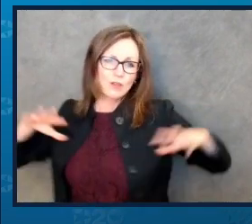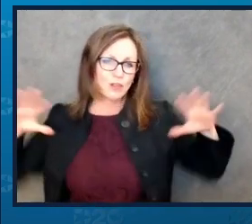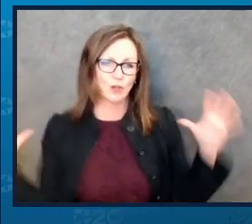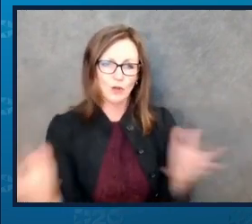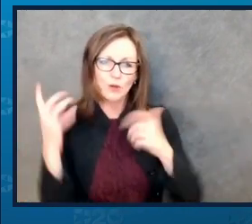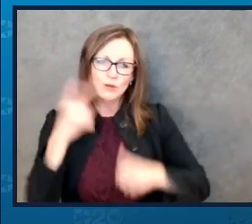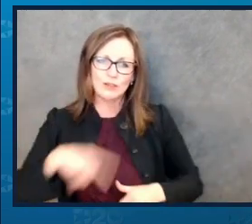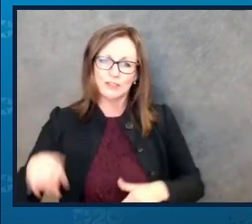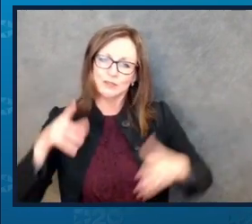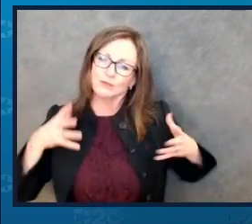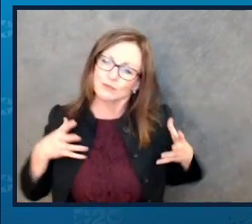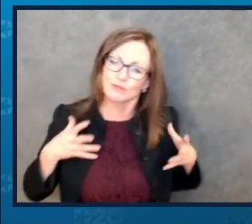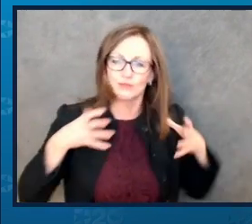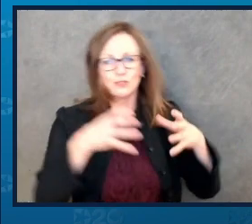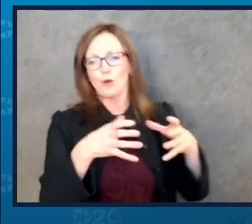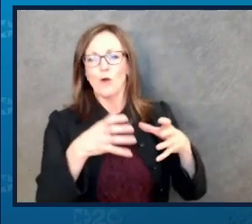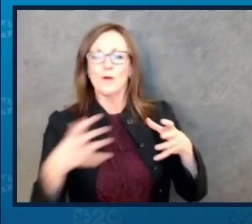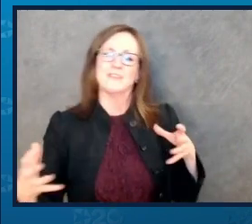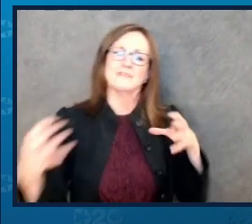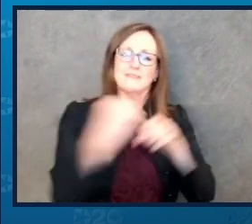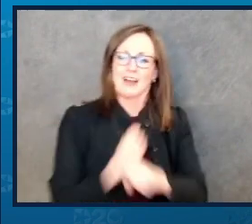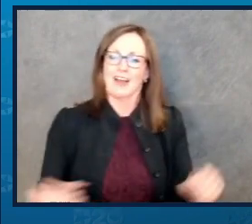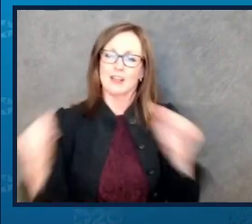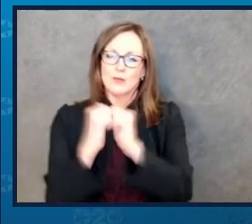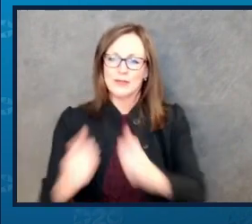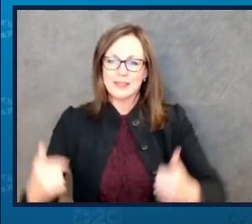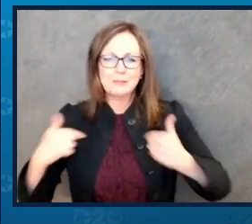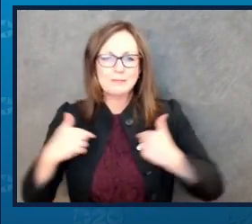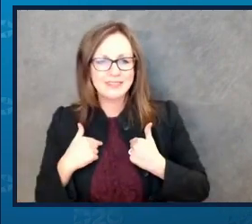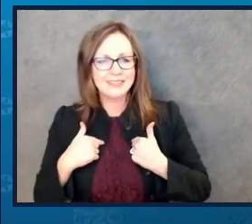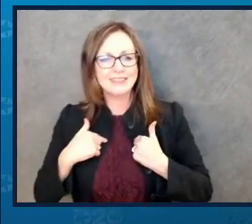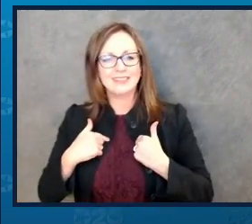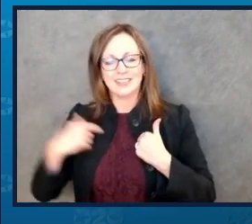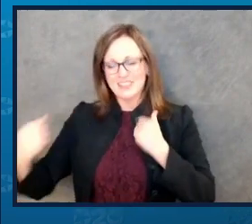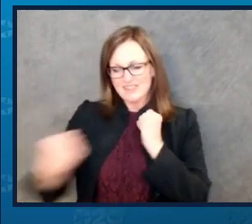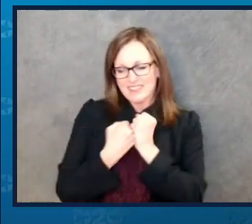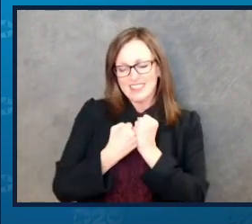HE WAS THERE FOR ME.